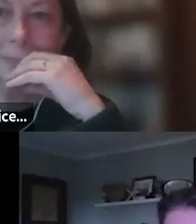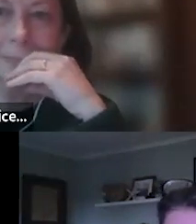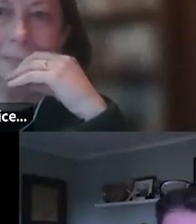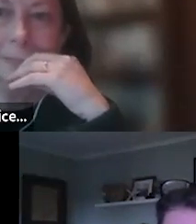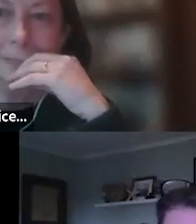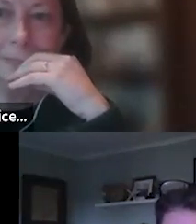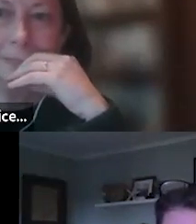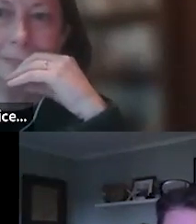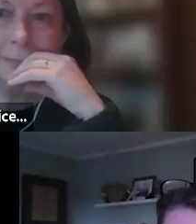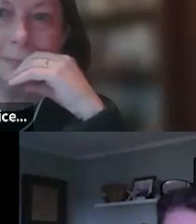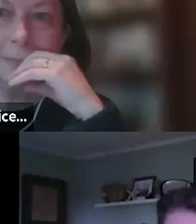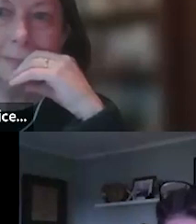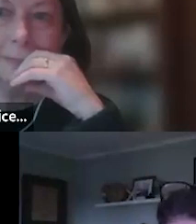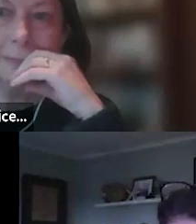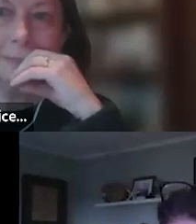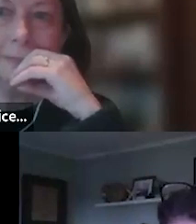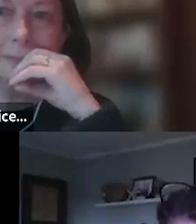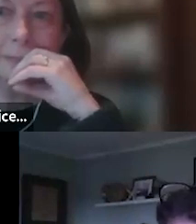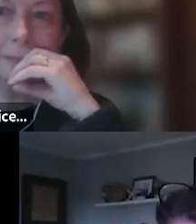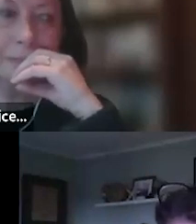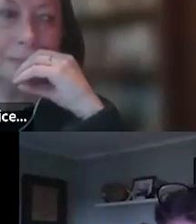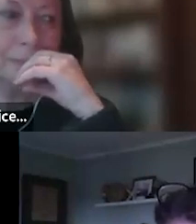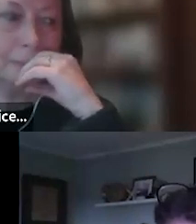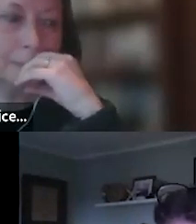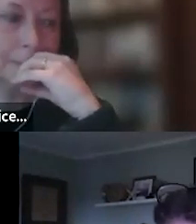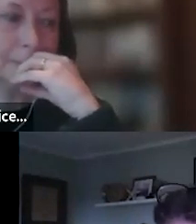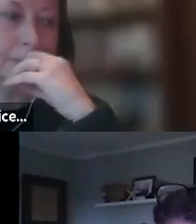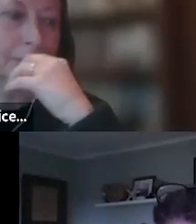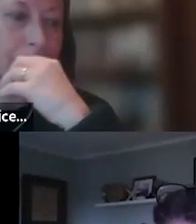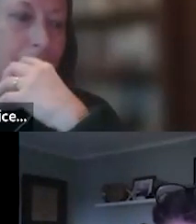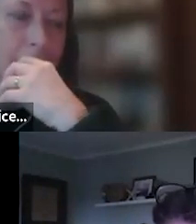I am not stationed just at the Freestore Foodbank.